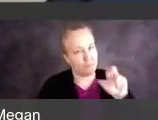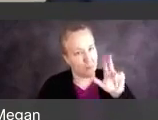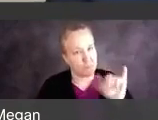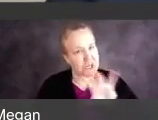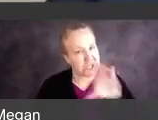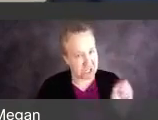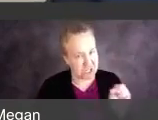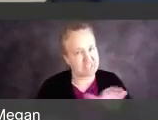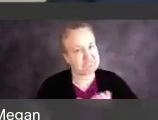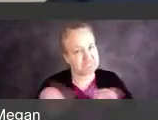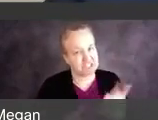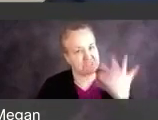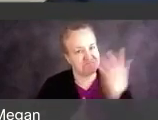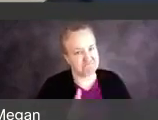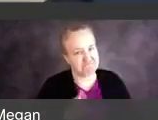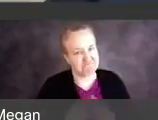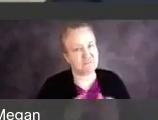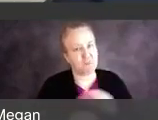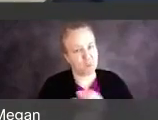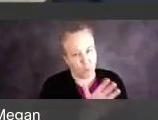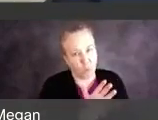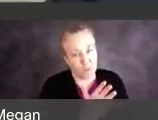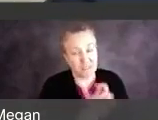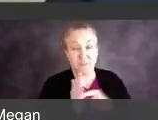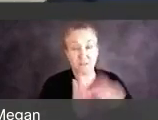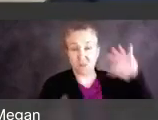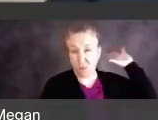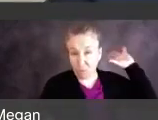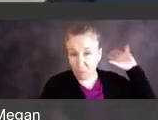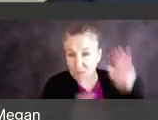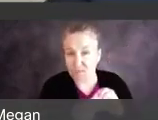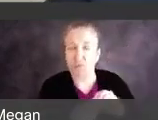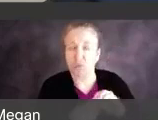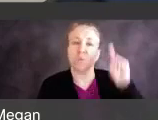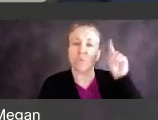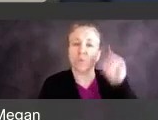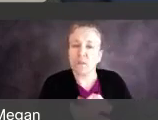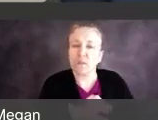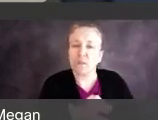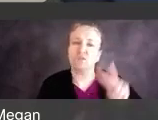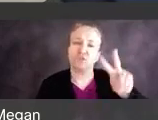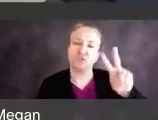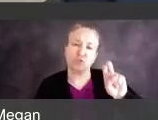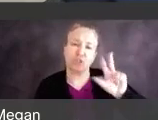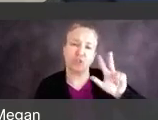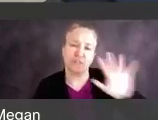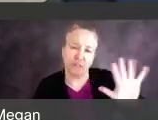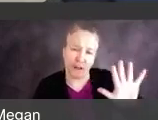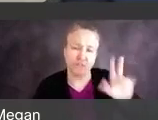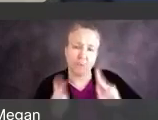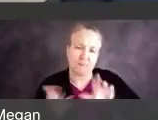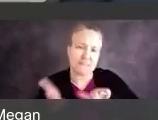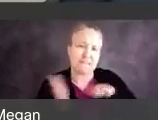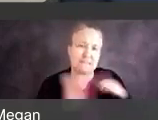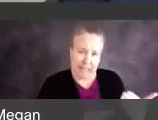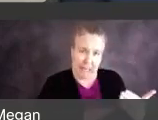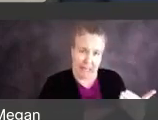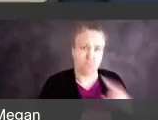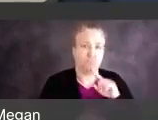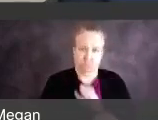life to COVID-19, which brings us to a total of 1,235 deaths confirmed positive from COVID-19.